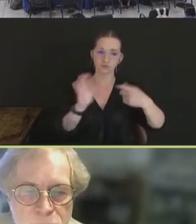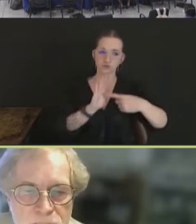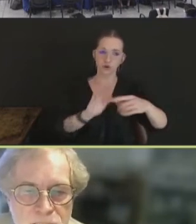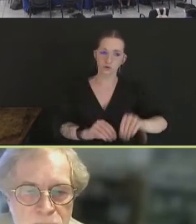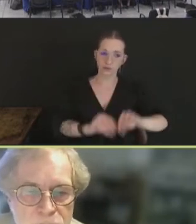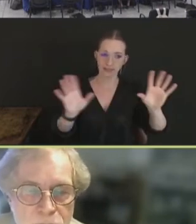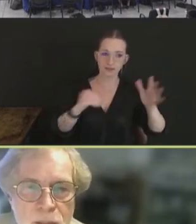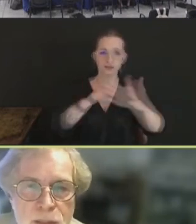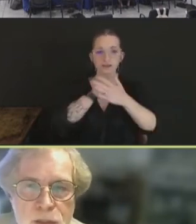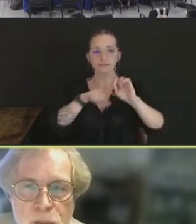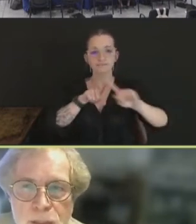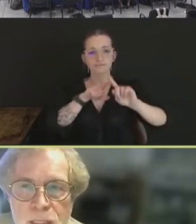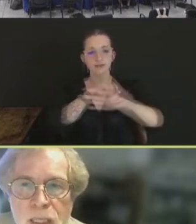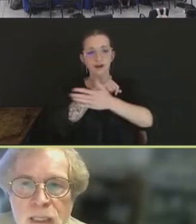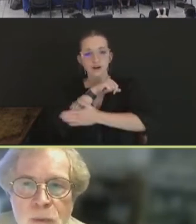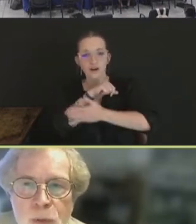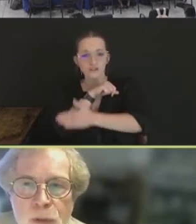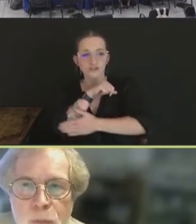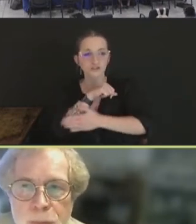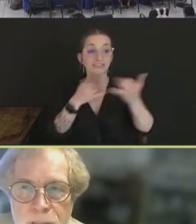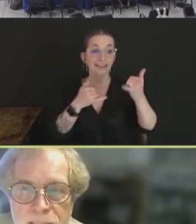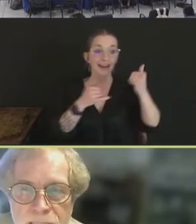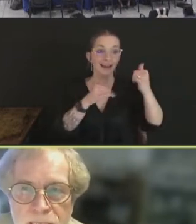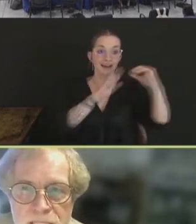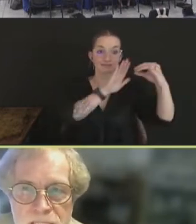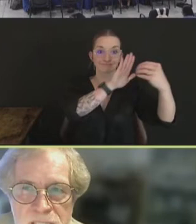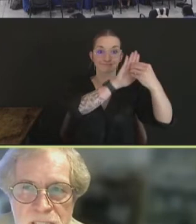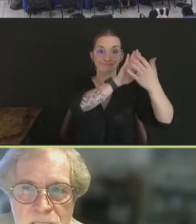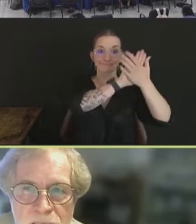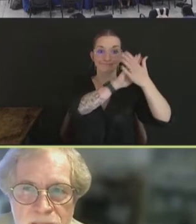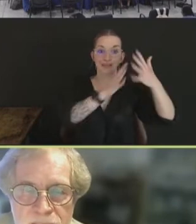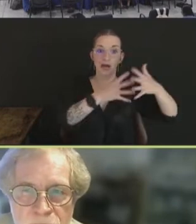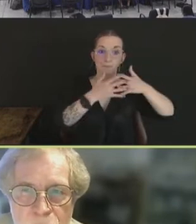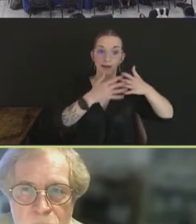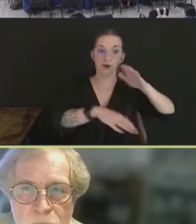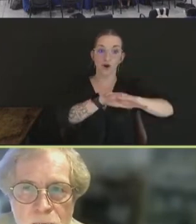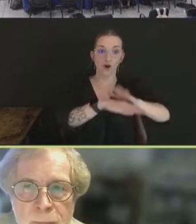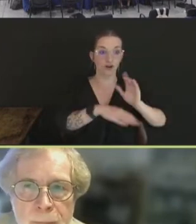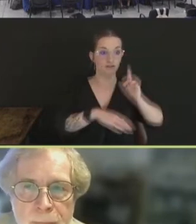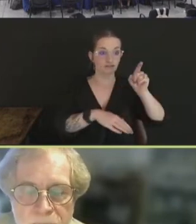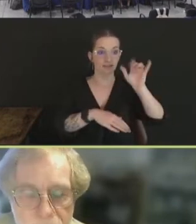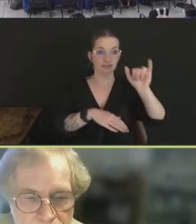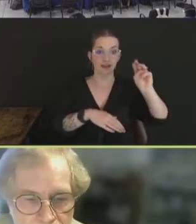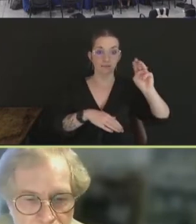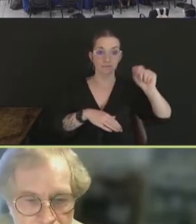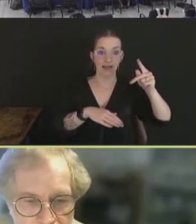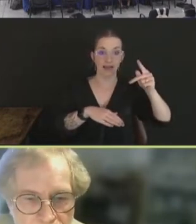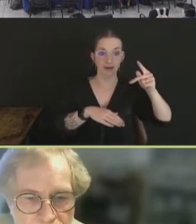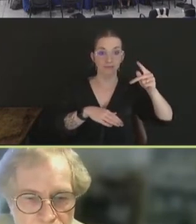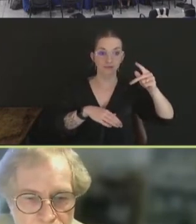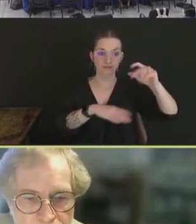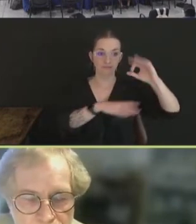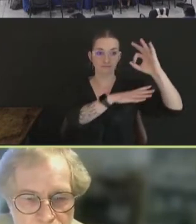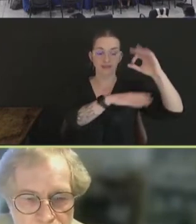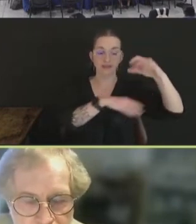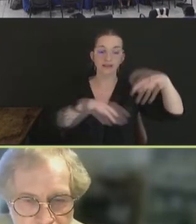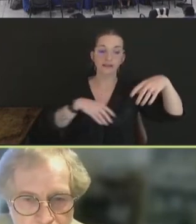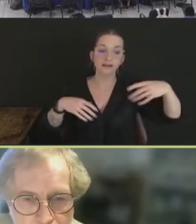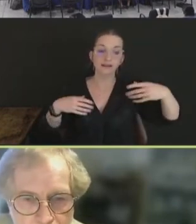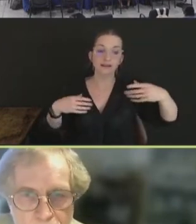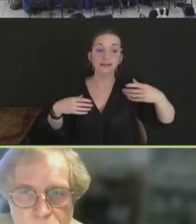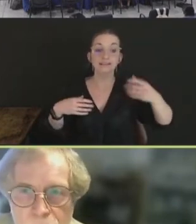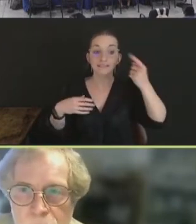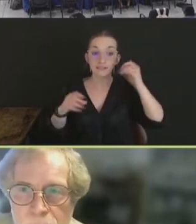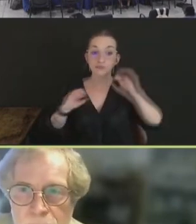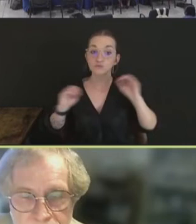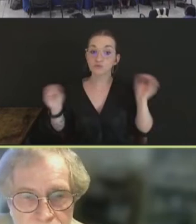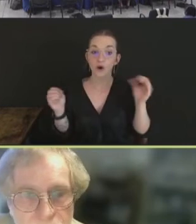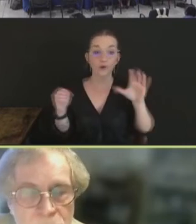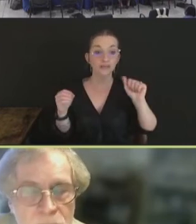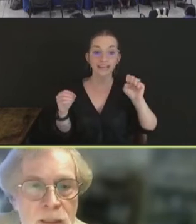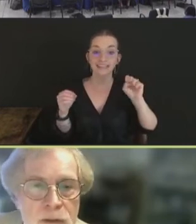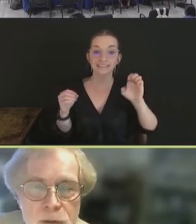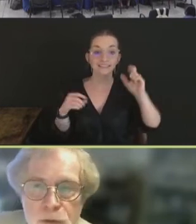the USA is on the chart, there were no paralytic cases thus far in Israel or London due to